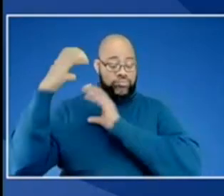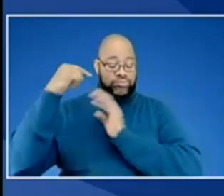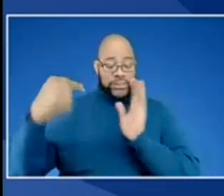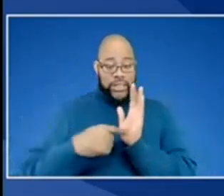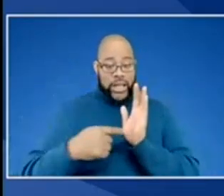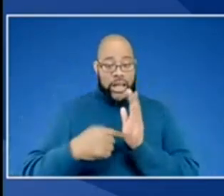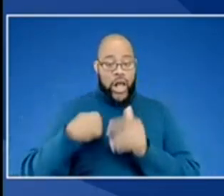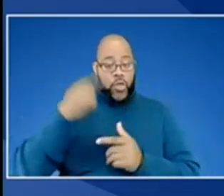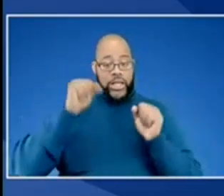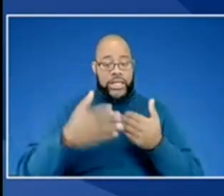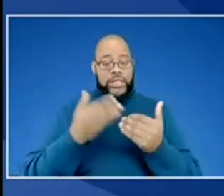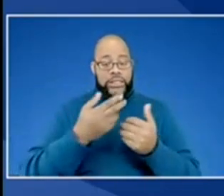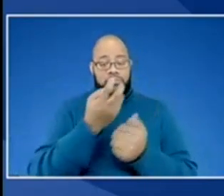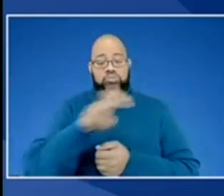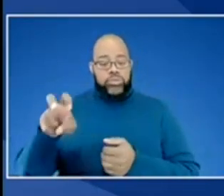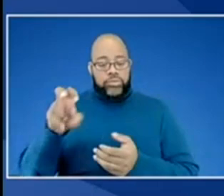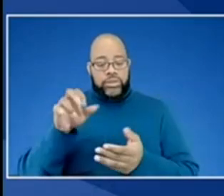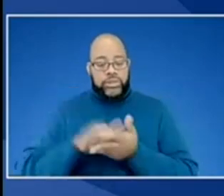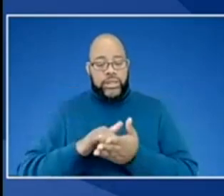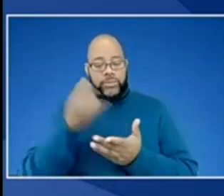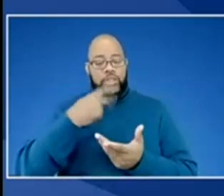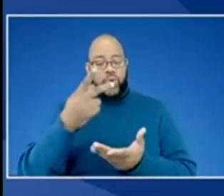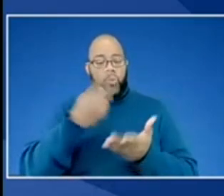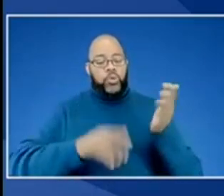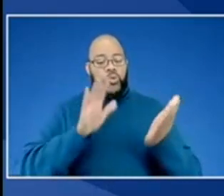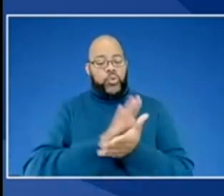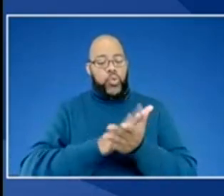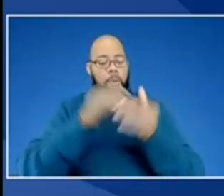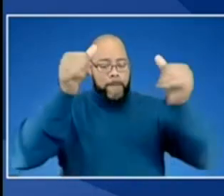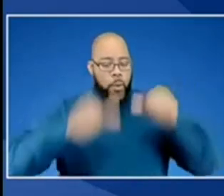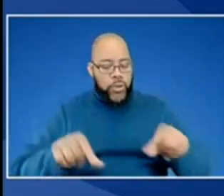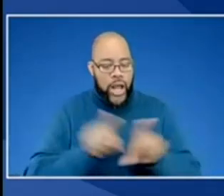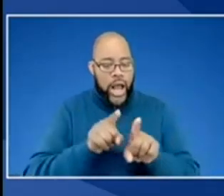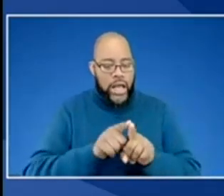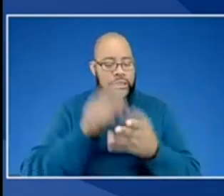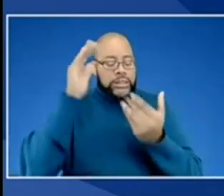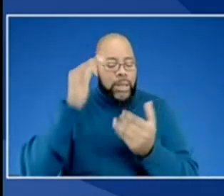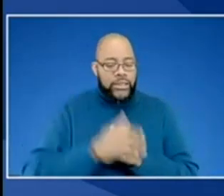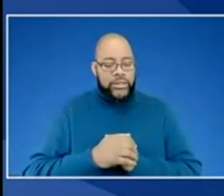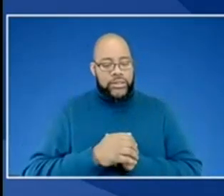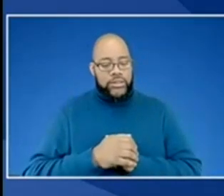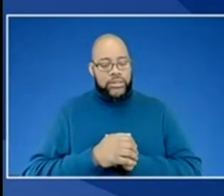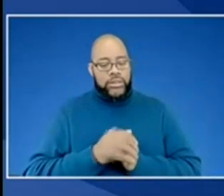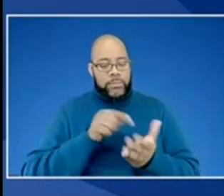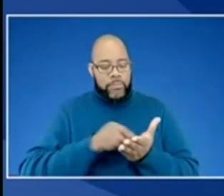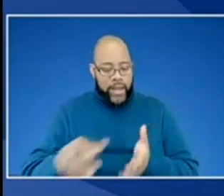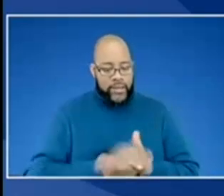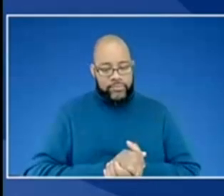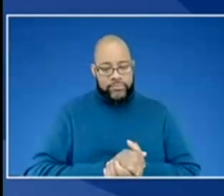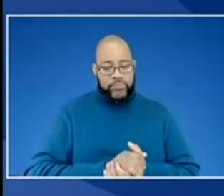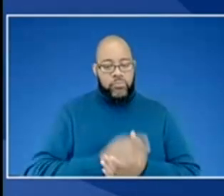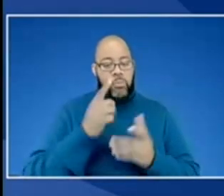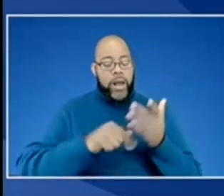could easily swing the debt because I saw what the schools were posting as expected pay. What I didn't project was the Great